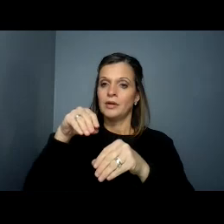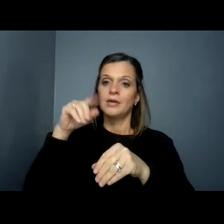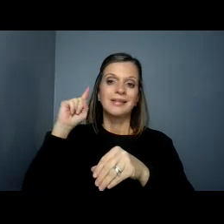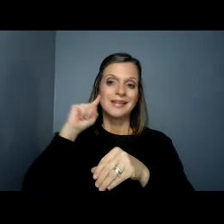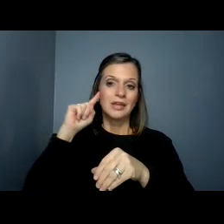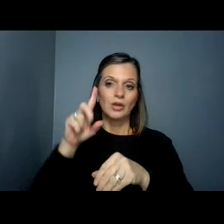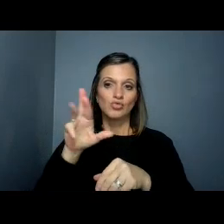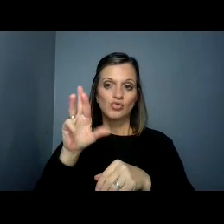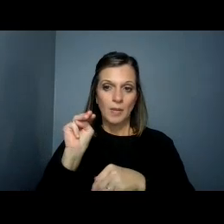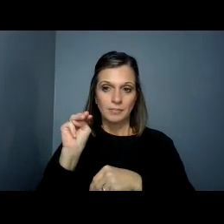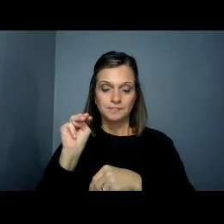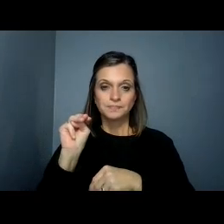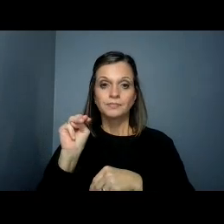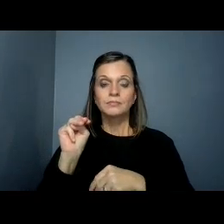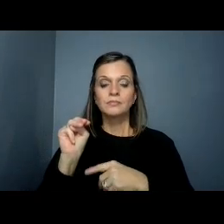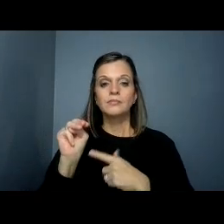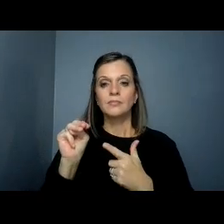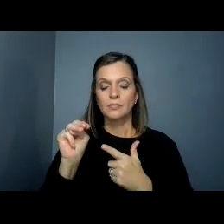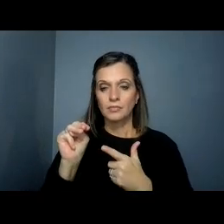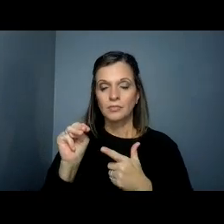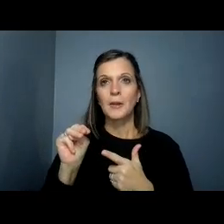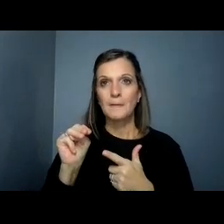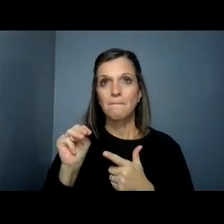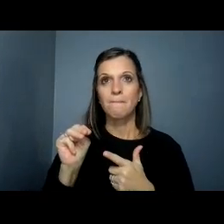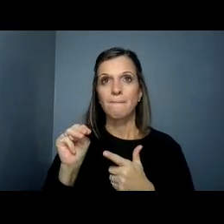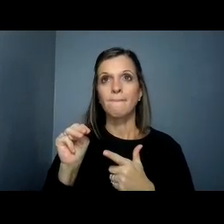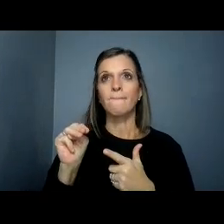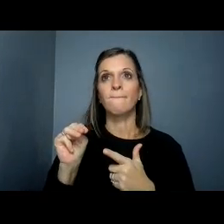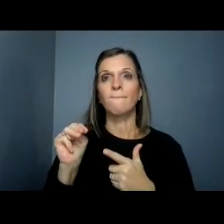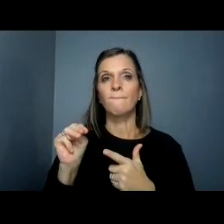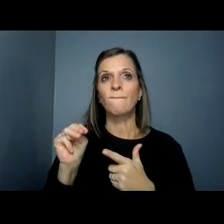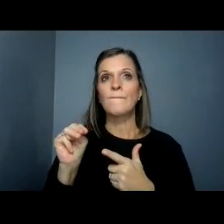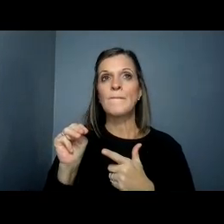If the eardrum is midline or not. So what we'll do is we'll take the